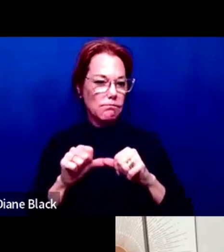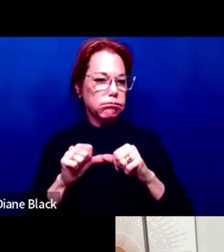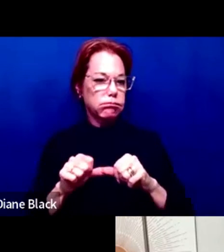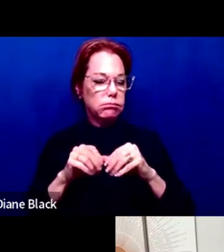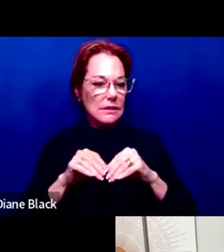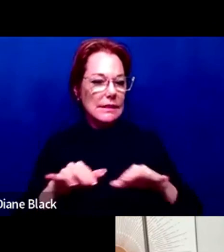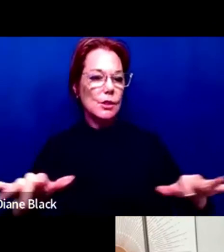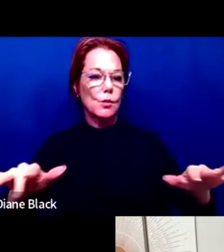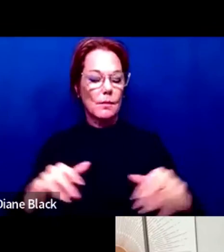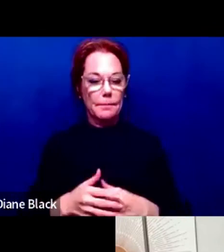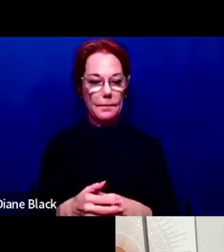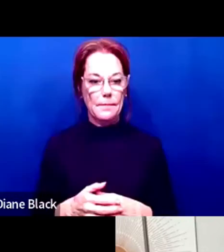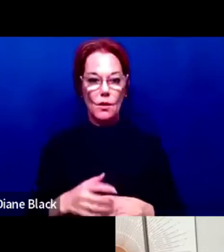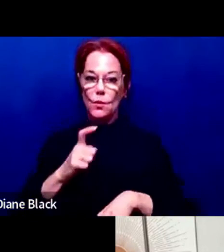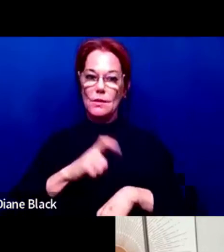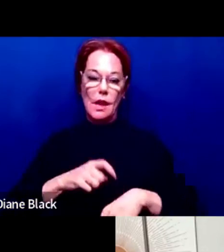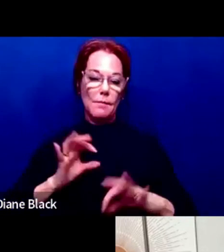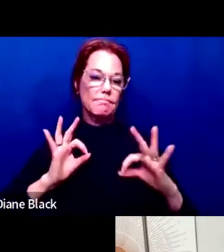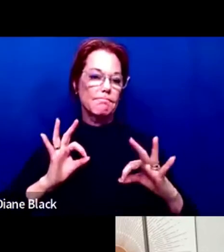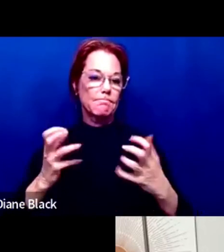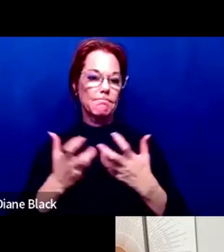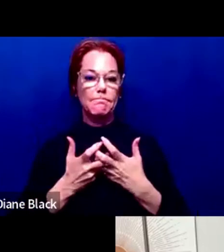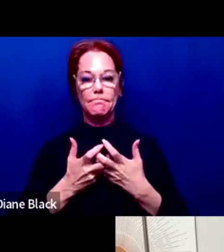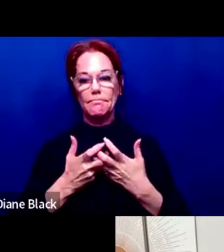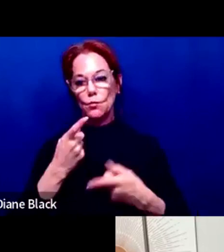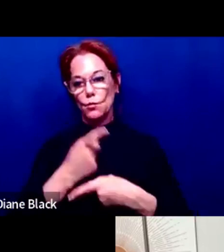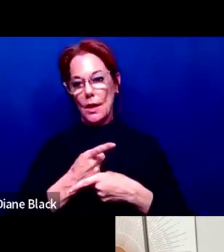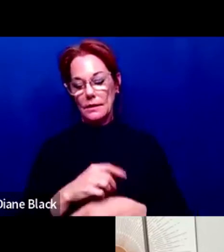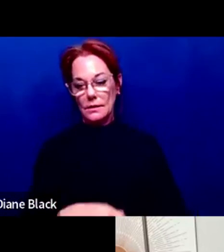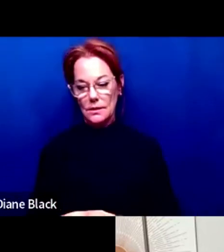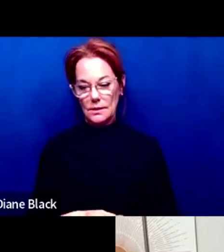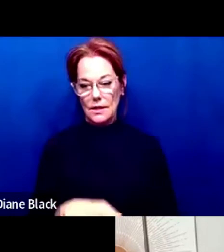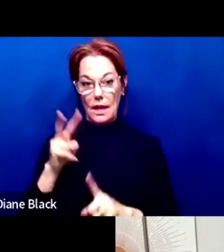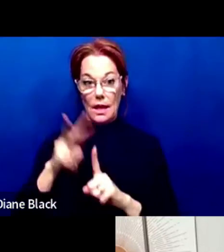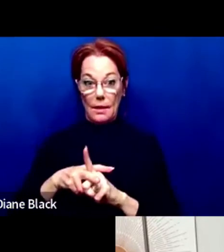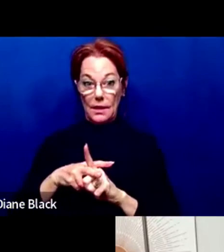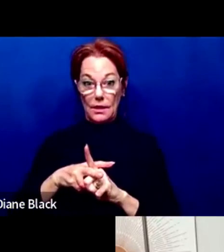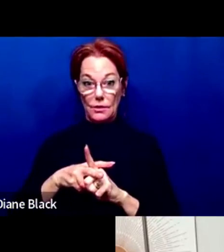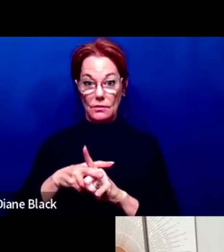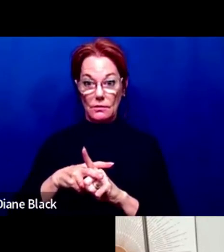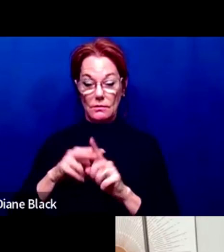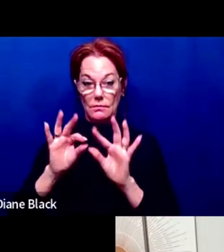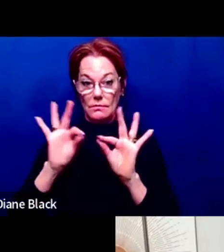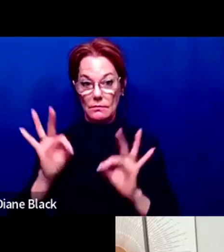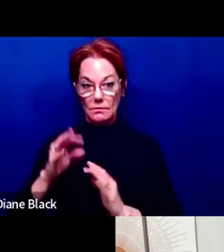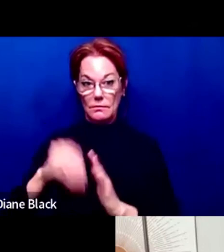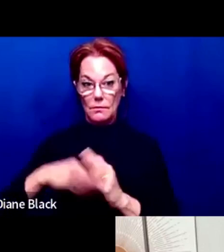And so the timing was right. The application process was extremely collaborative and our